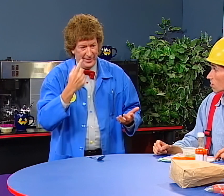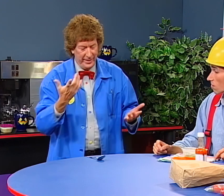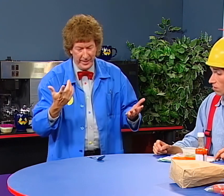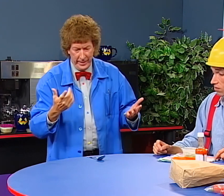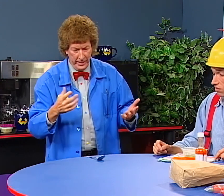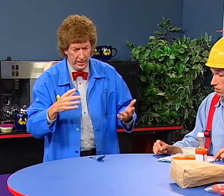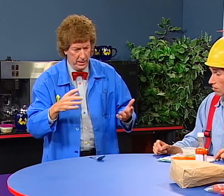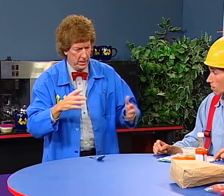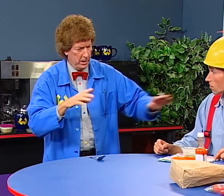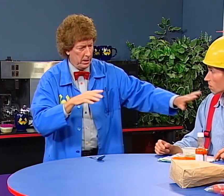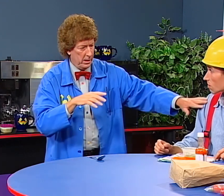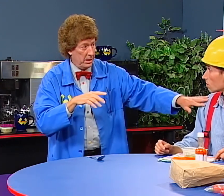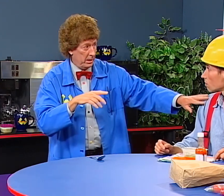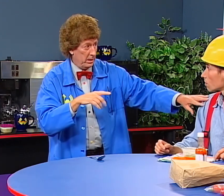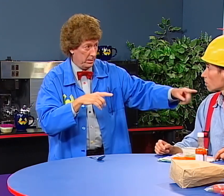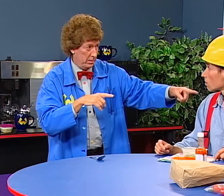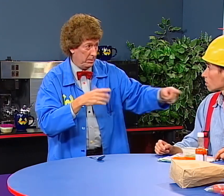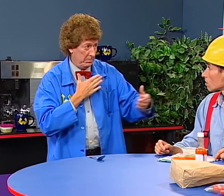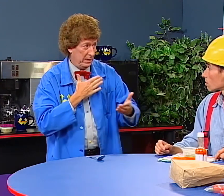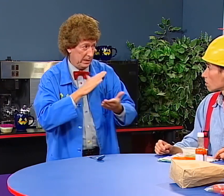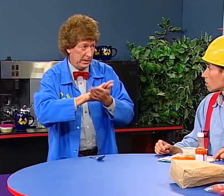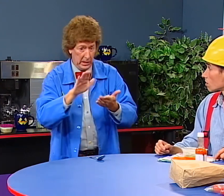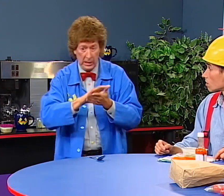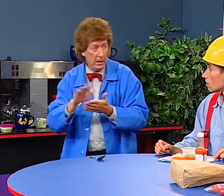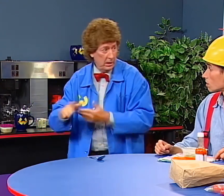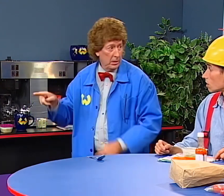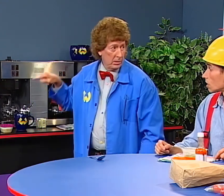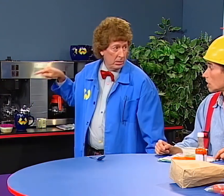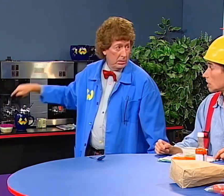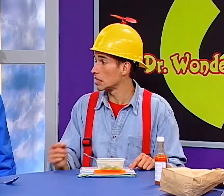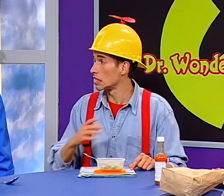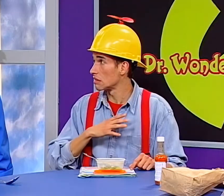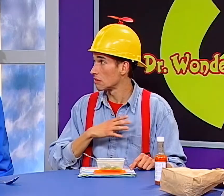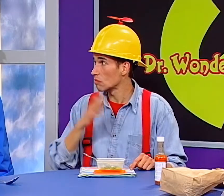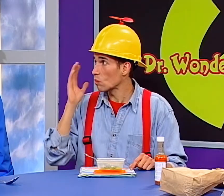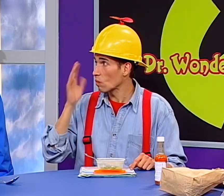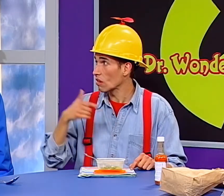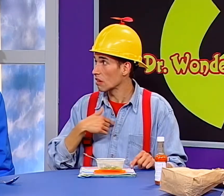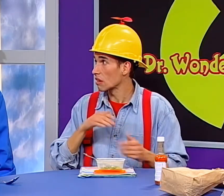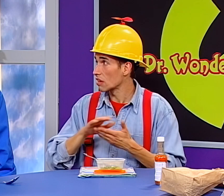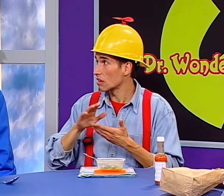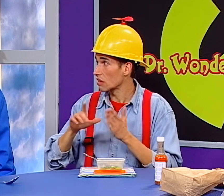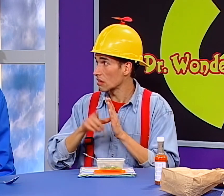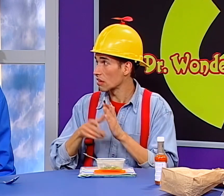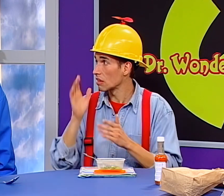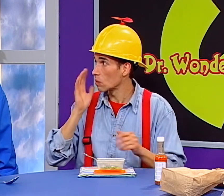I'LL GO GET A TACO OR SOMETHING. WOULD YOU PLEASE GET RID OF THAT? SURE, I'LL CLEAN IT UP LATER.